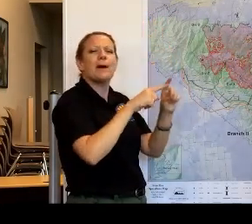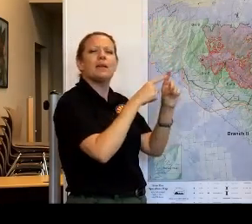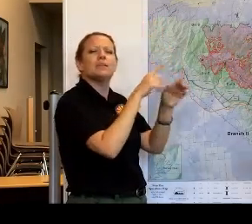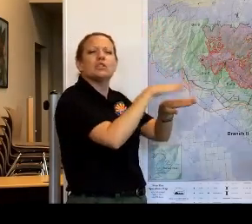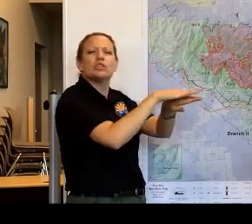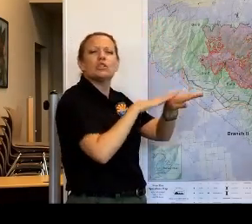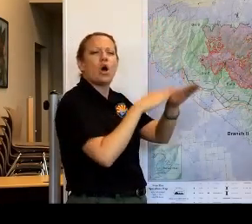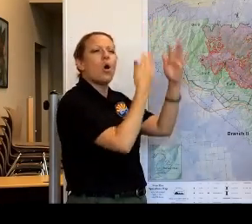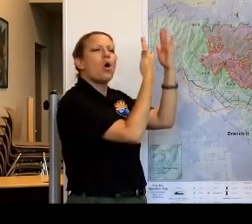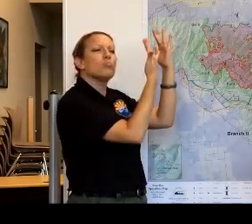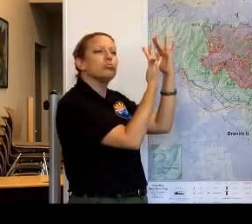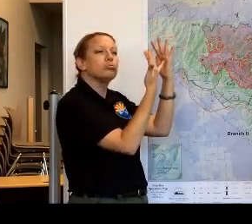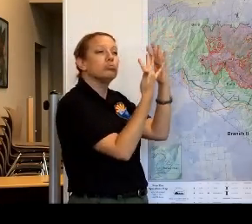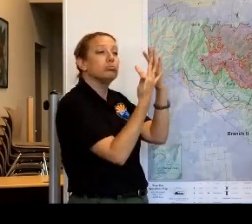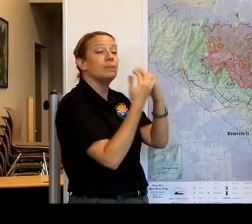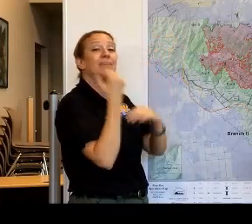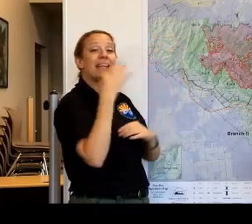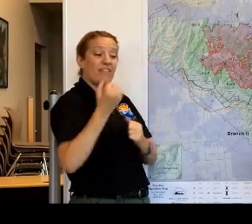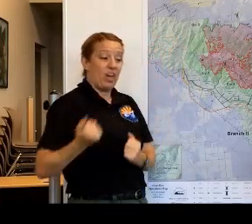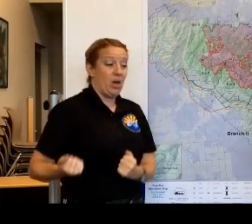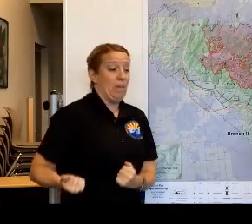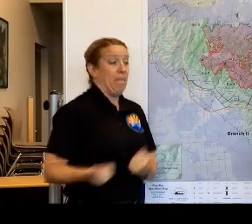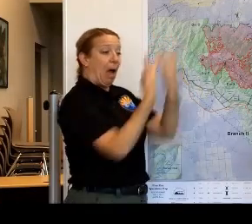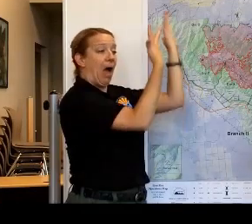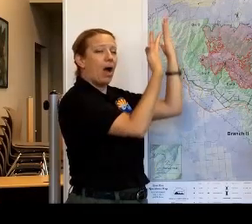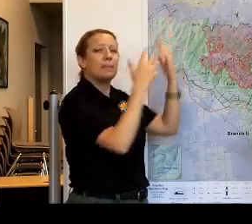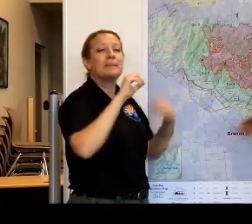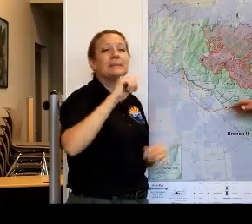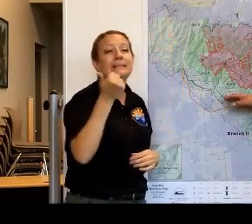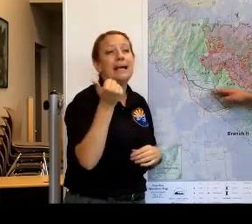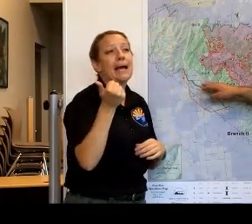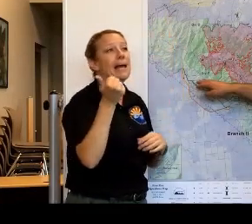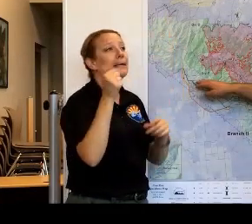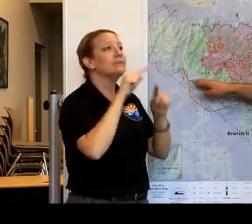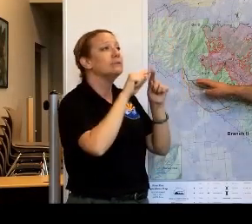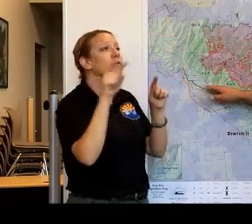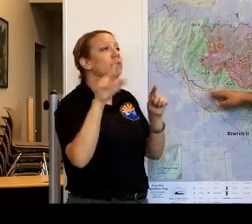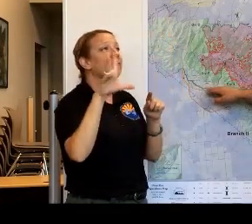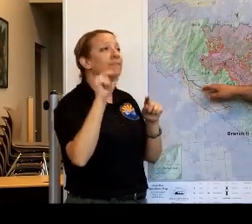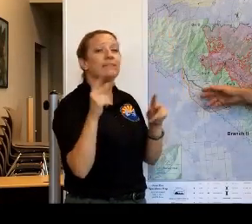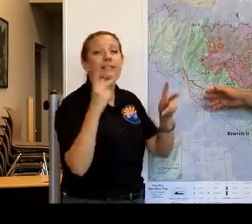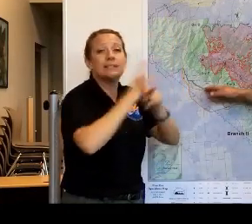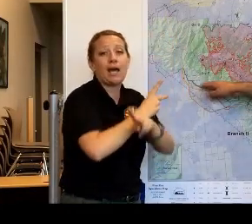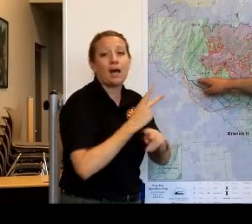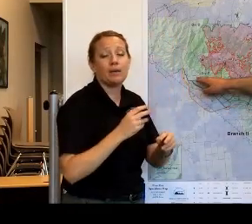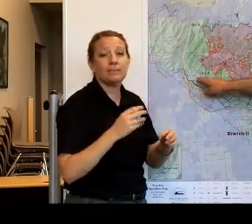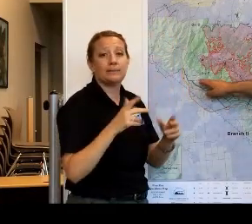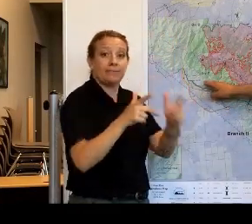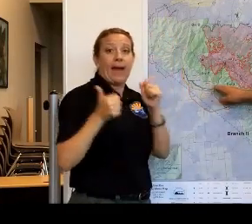10 to 50 times slower than it would burn if it was burning upslope. Right so if it